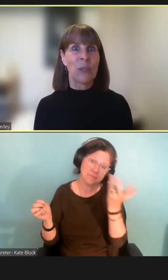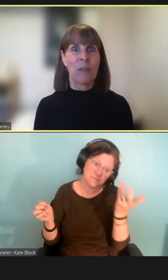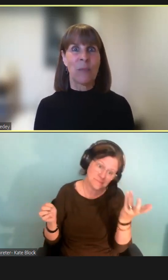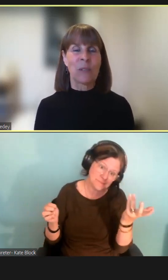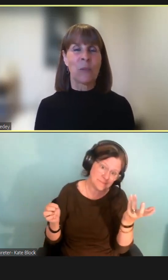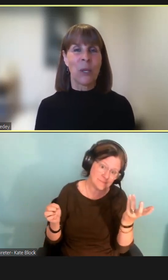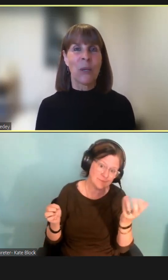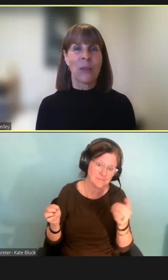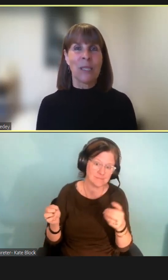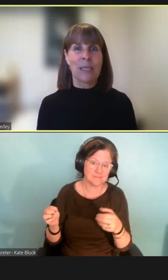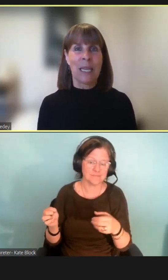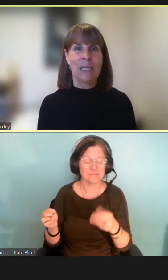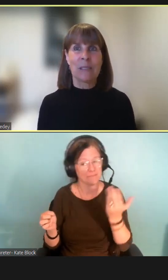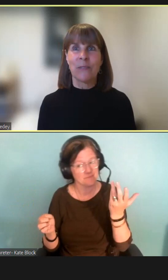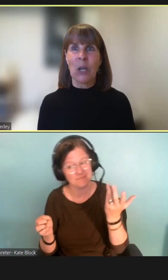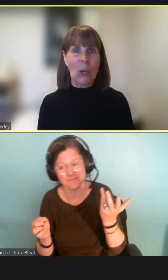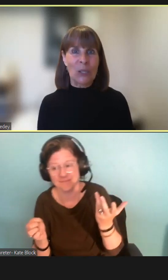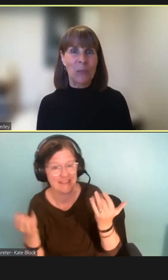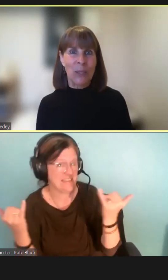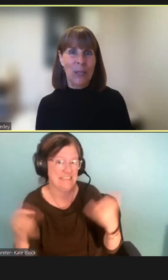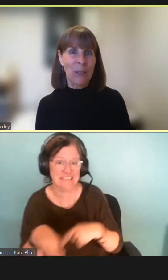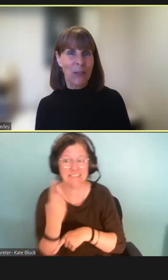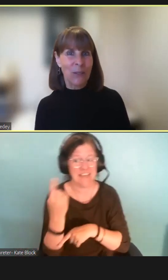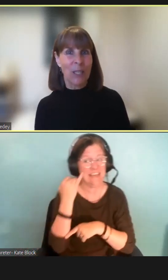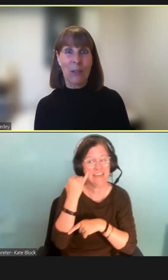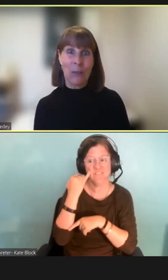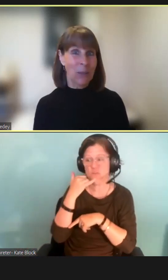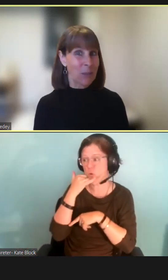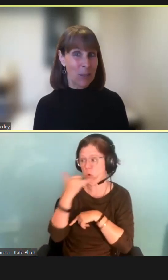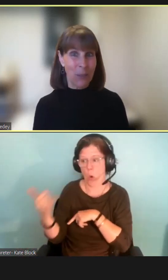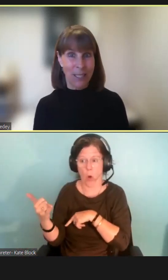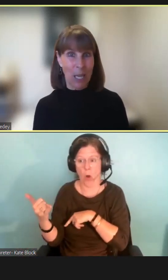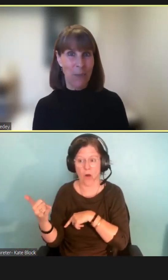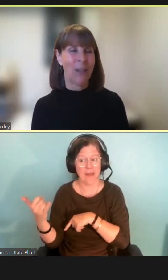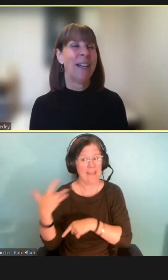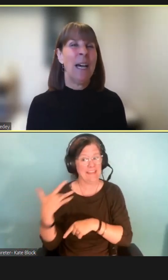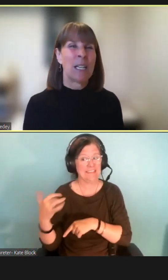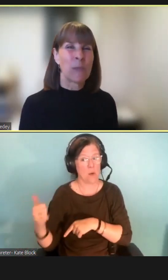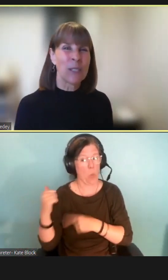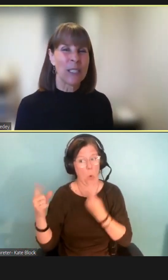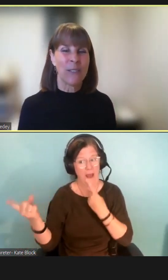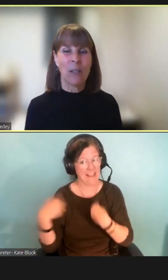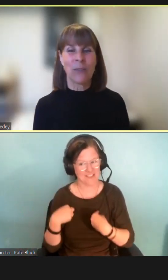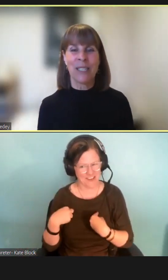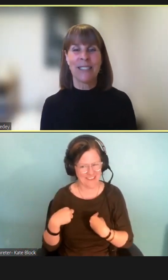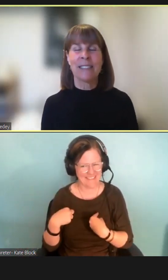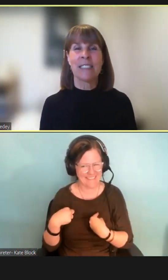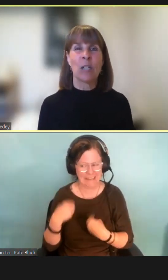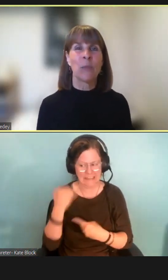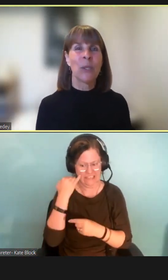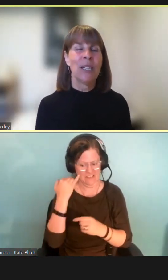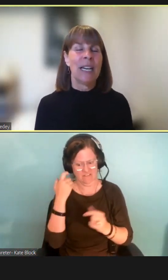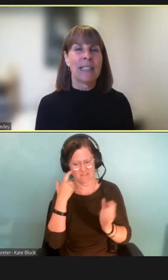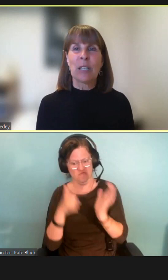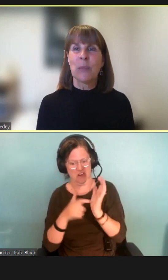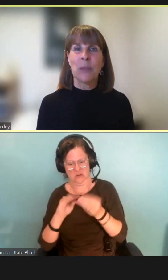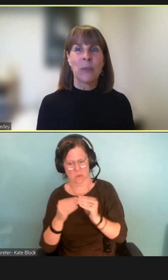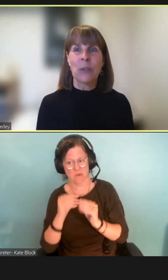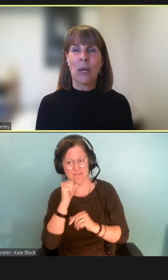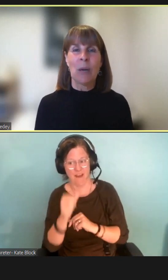everybody's aware these days if you call somebody on the phone they don't usually pick it up especially if they don't recognize the number a lot of people um